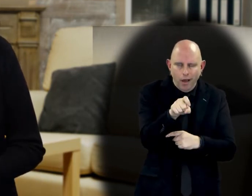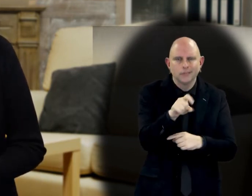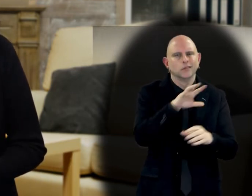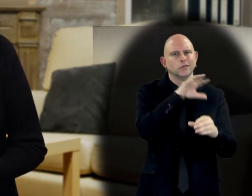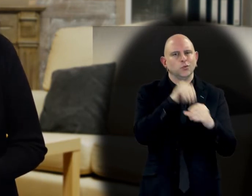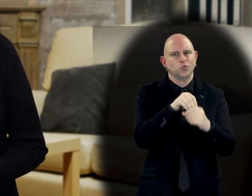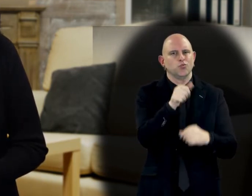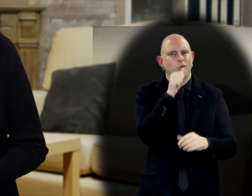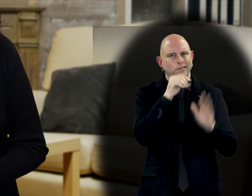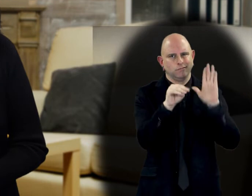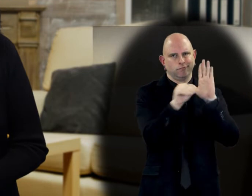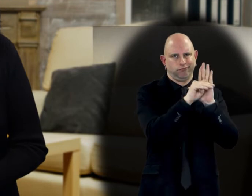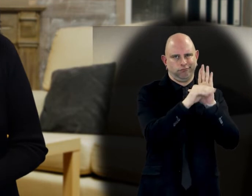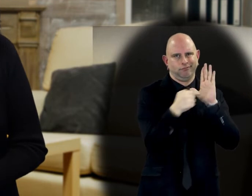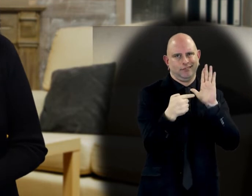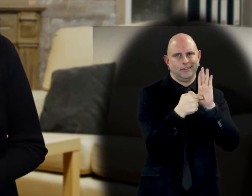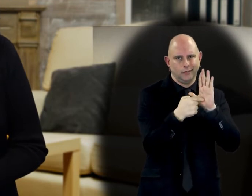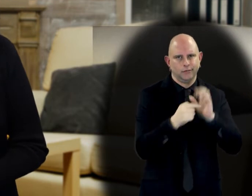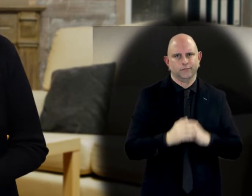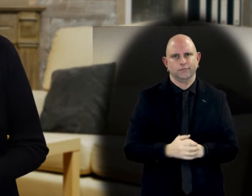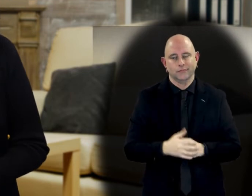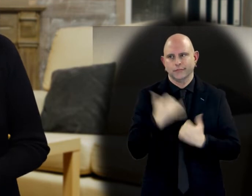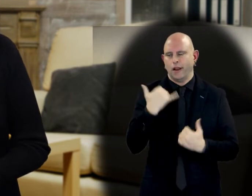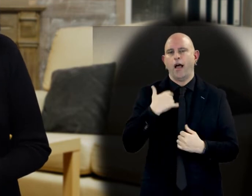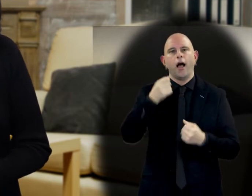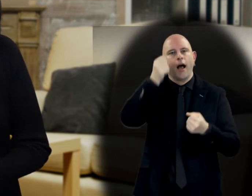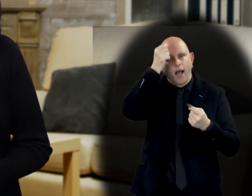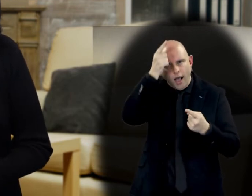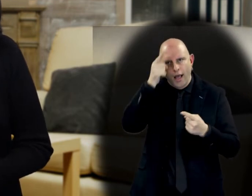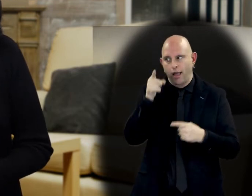and he was able to add some observations that were very helpful.